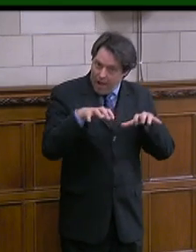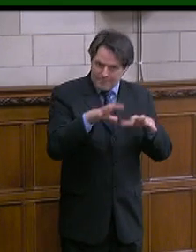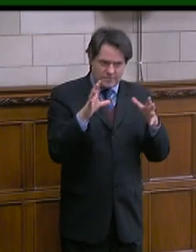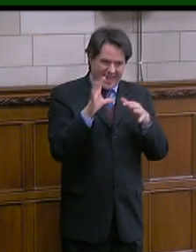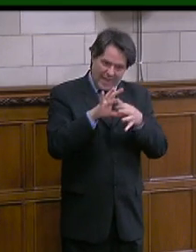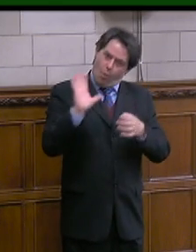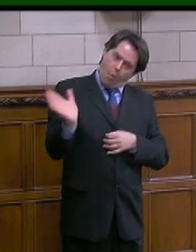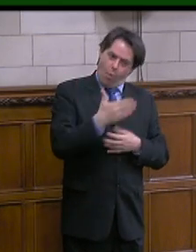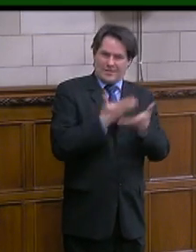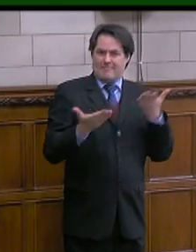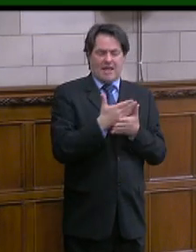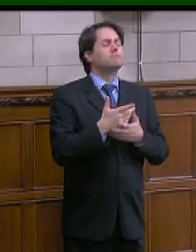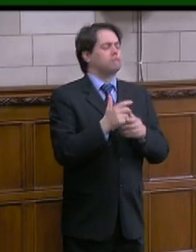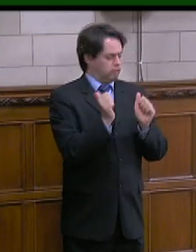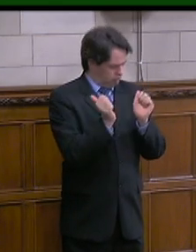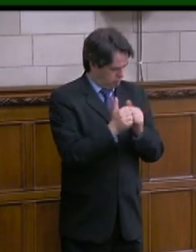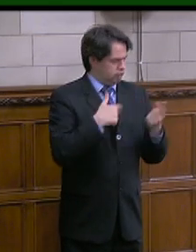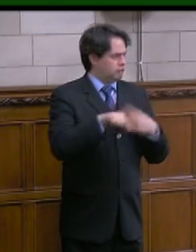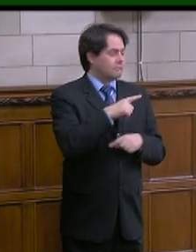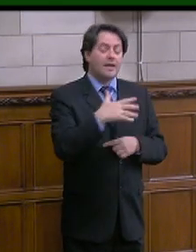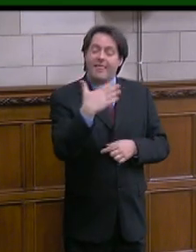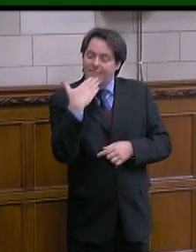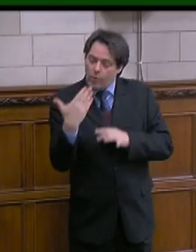Liz Twist: I thank my hon. Friend for her intervention.